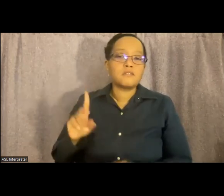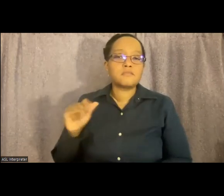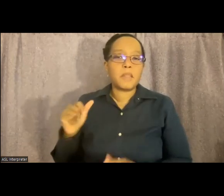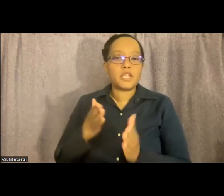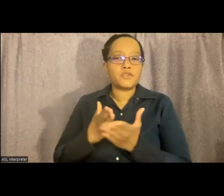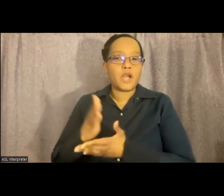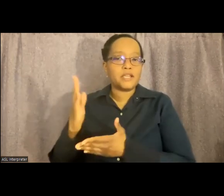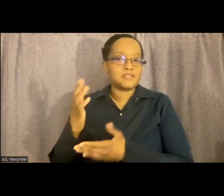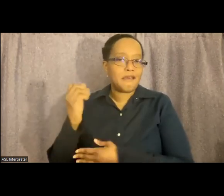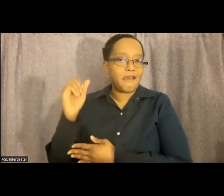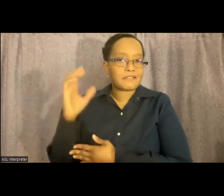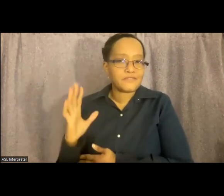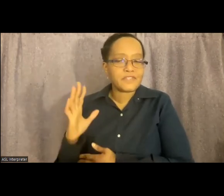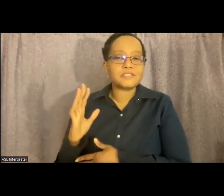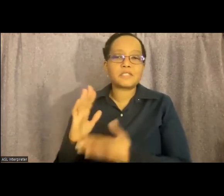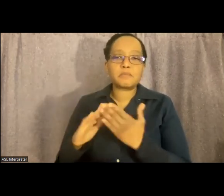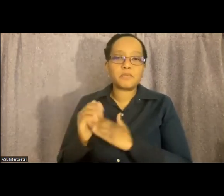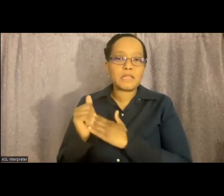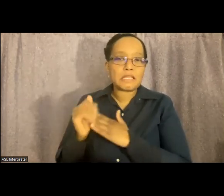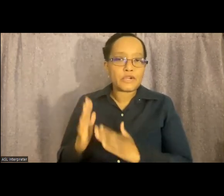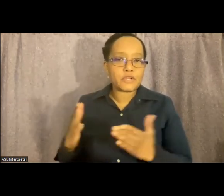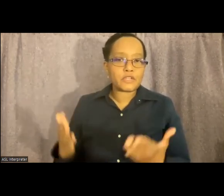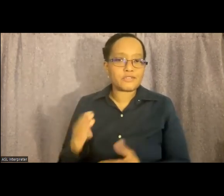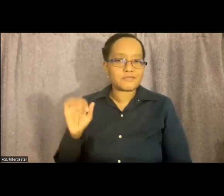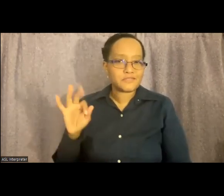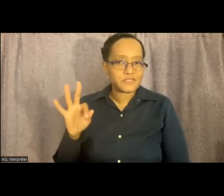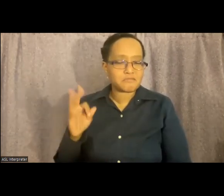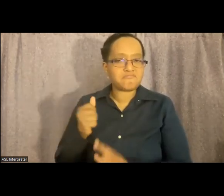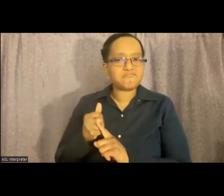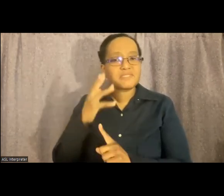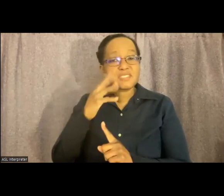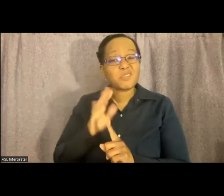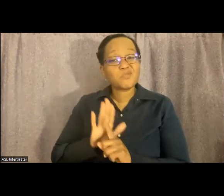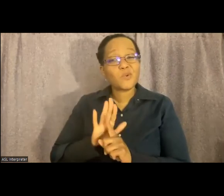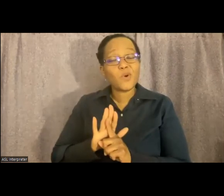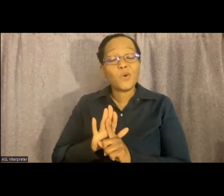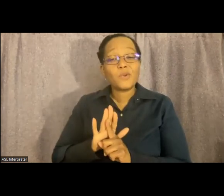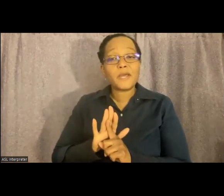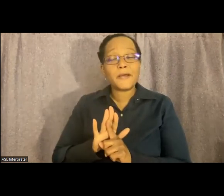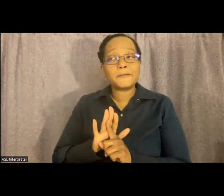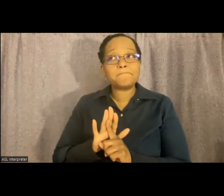and community leader here in San Francisco who experienced her own health issues that